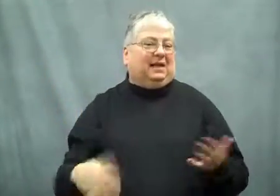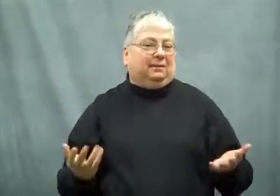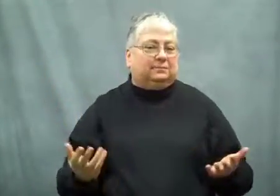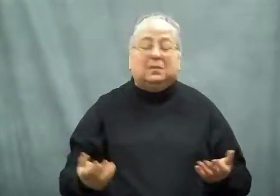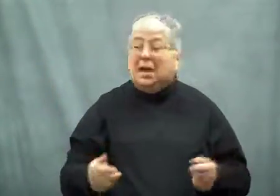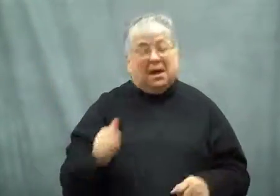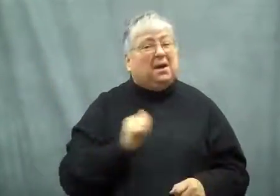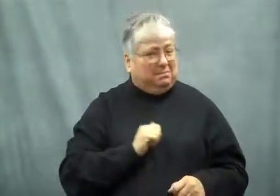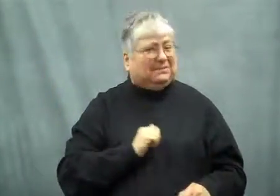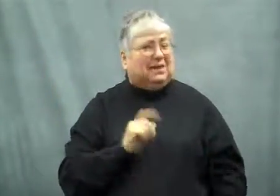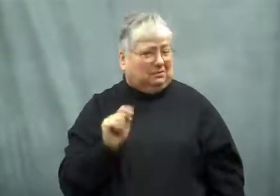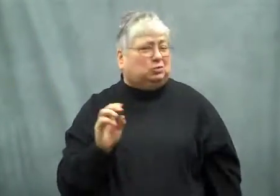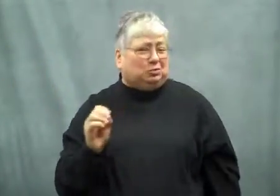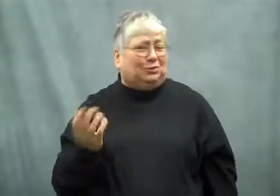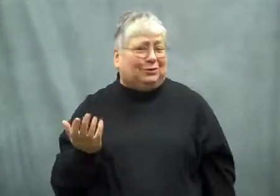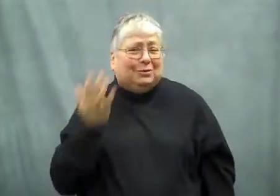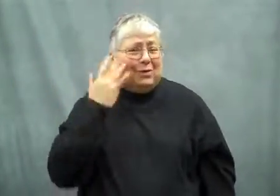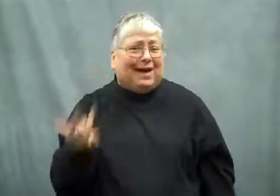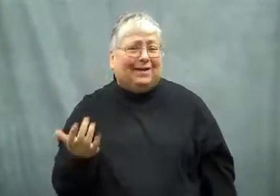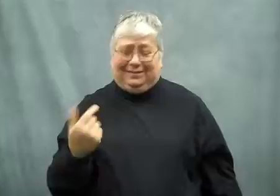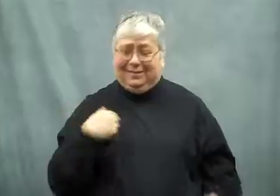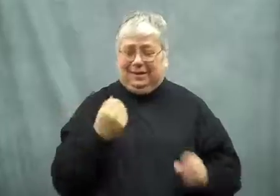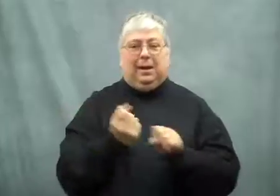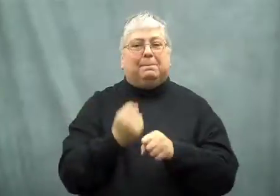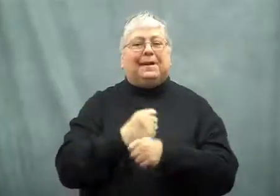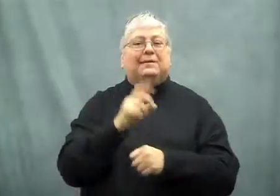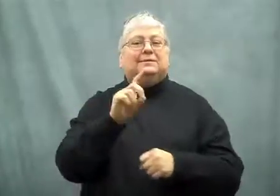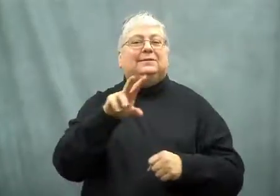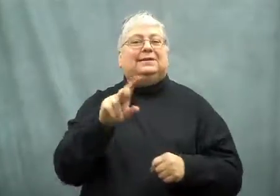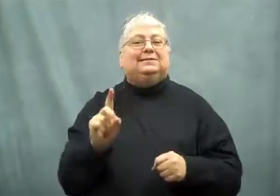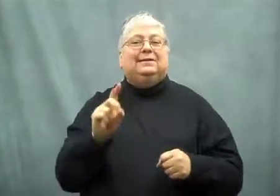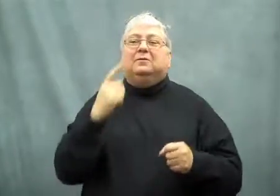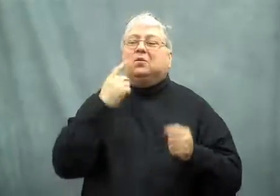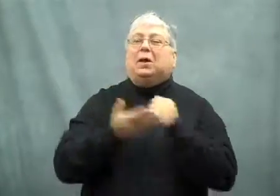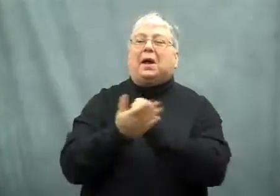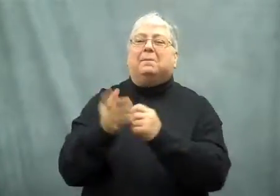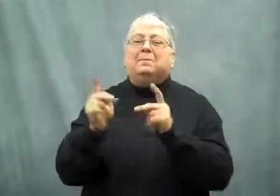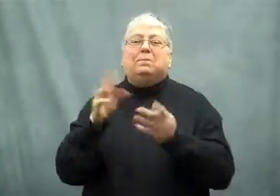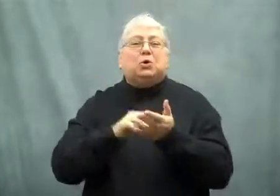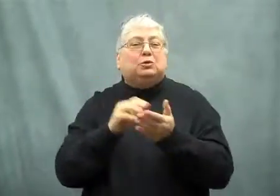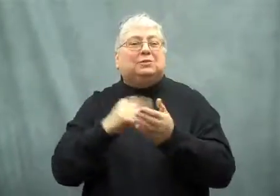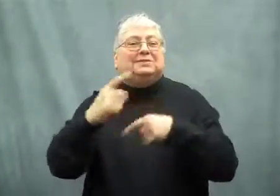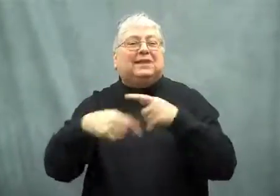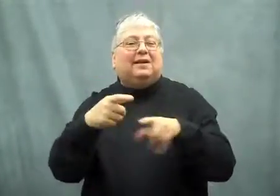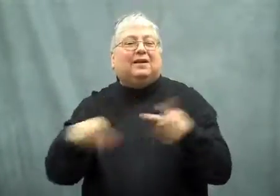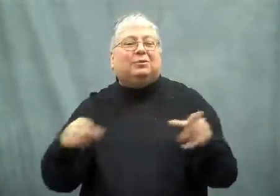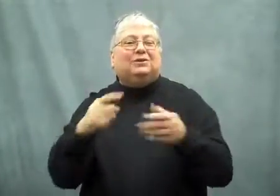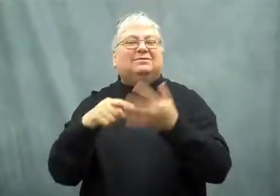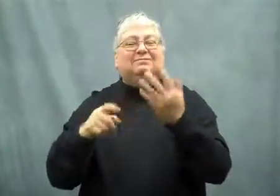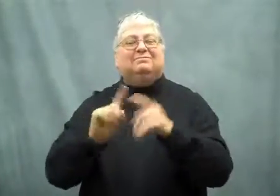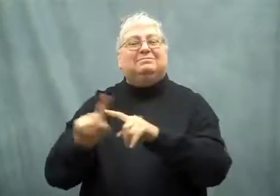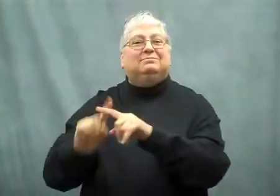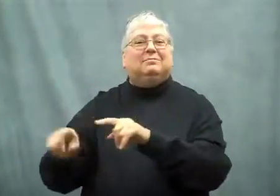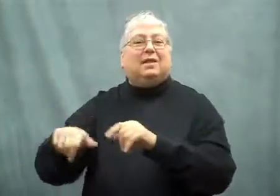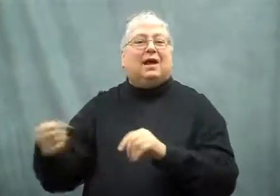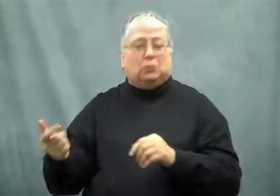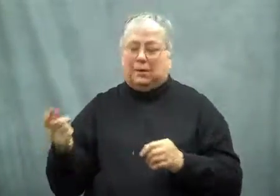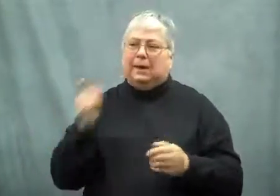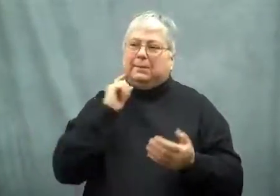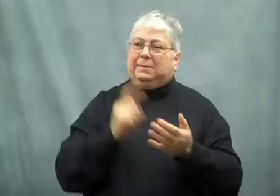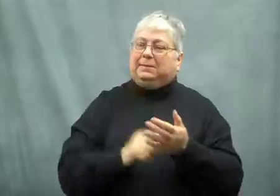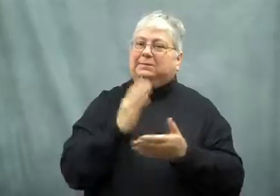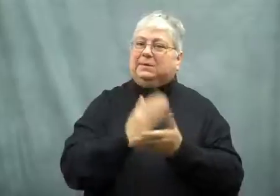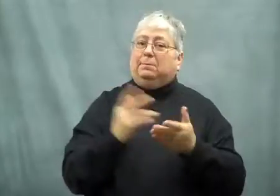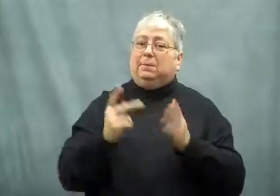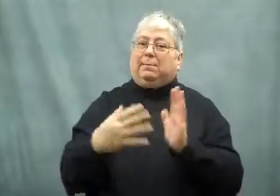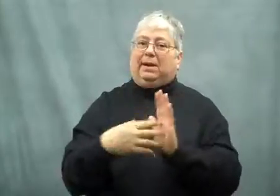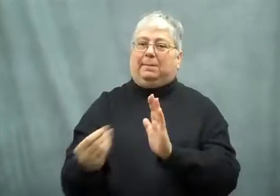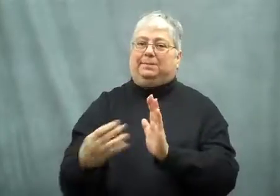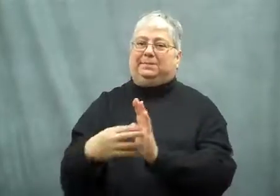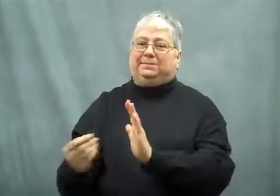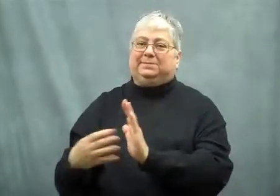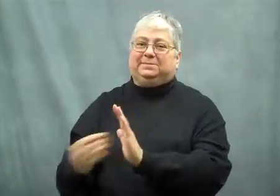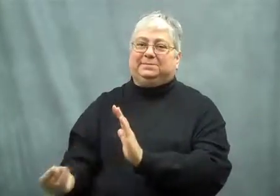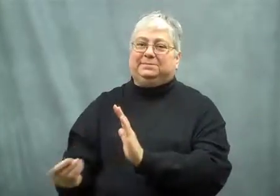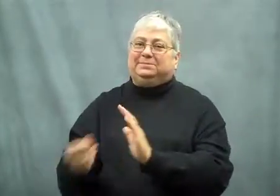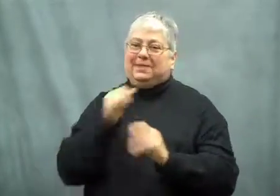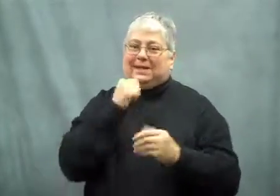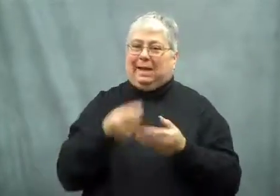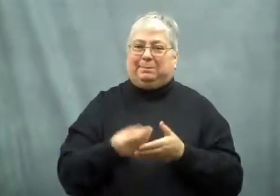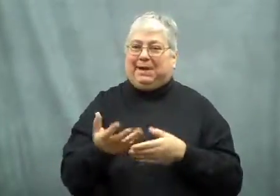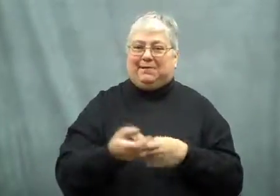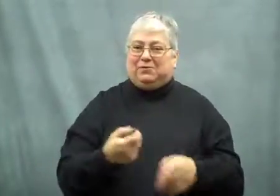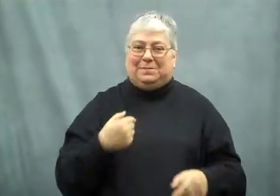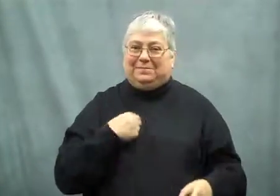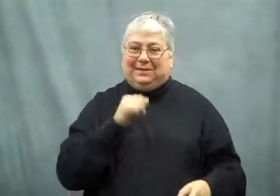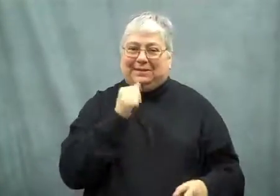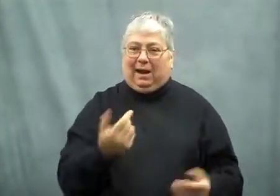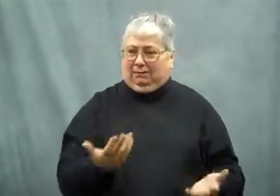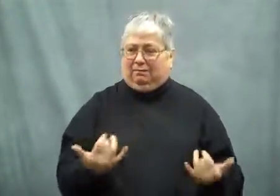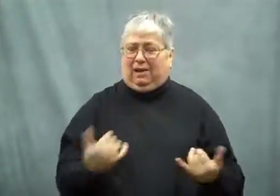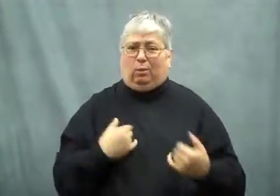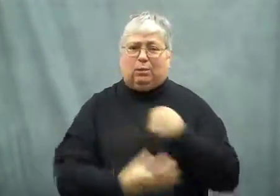I've had a problem too. I've made DVDs to help people learn sign language.